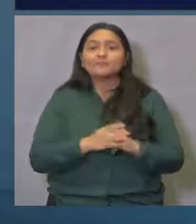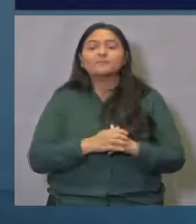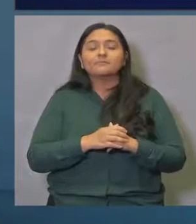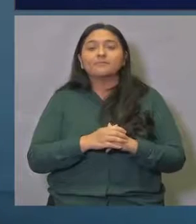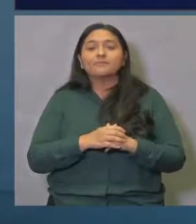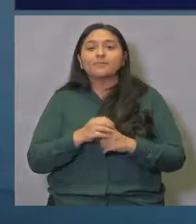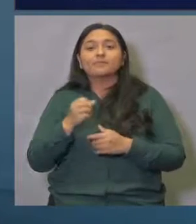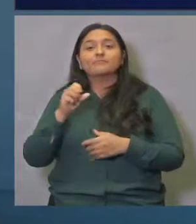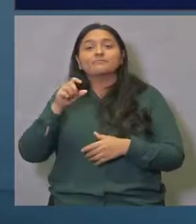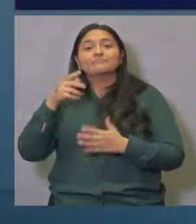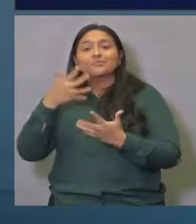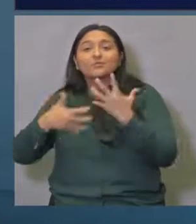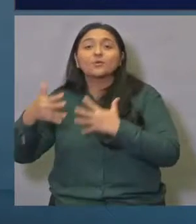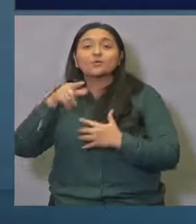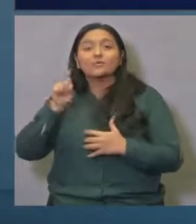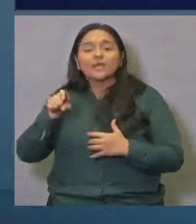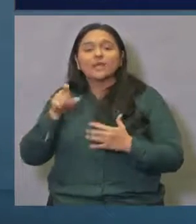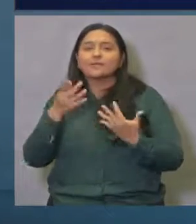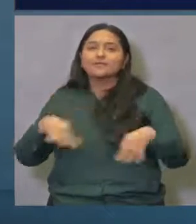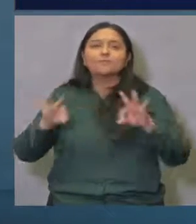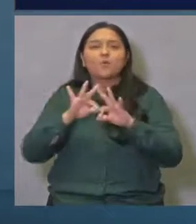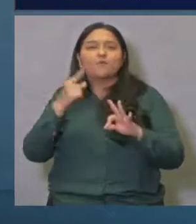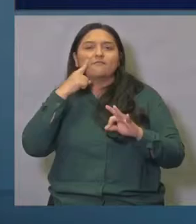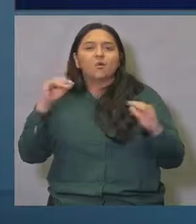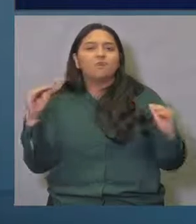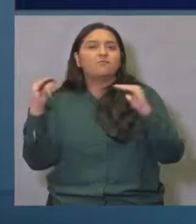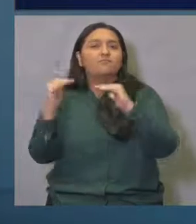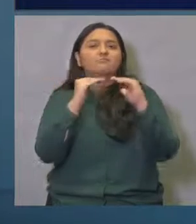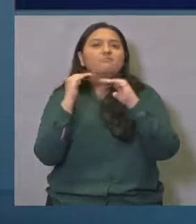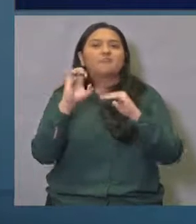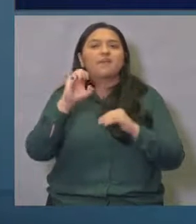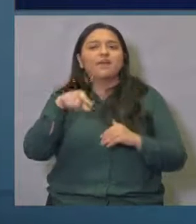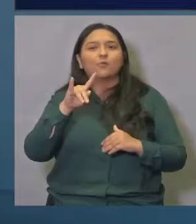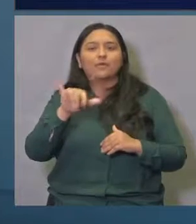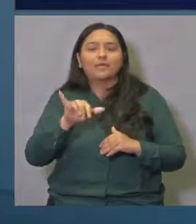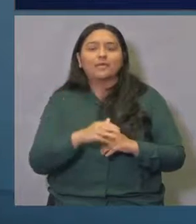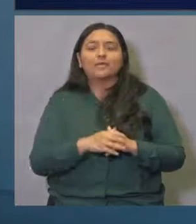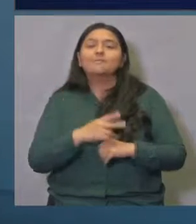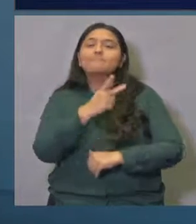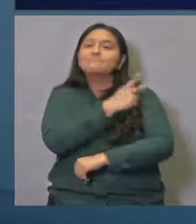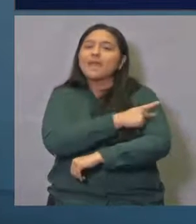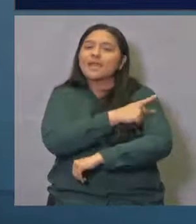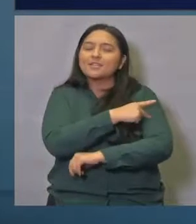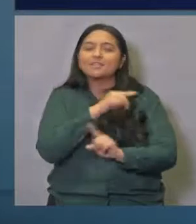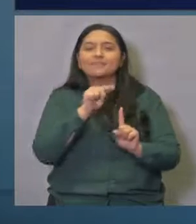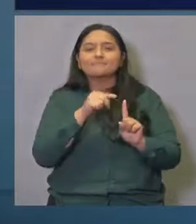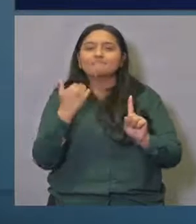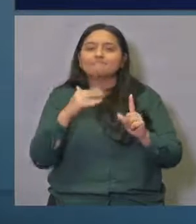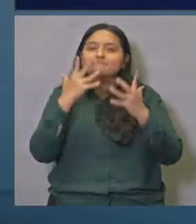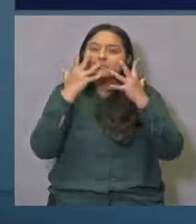ACCESS TO CARE AND SUPPORT FOR SOCIAL NEEDS IS AN IMPORTANT